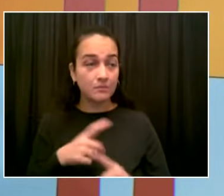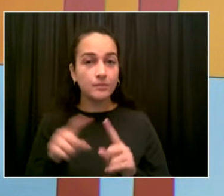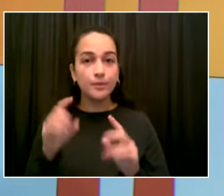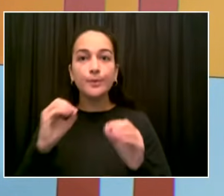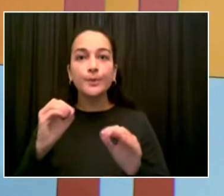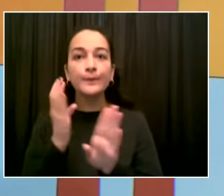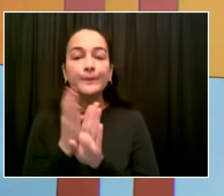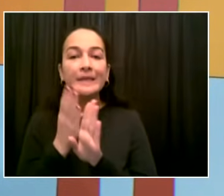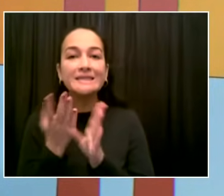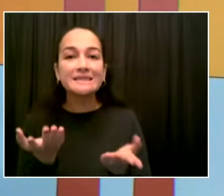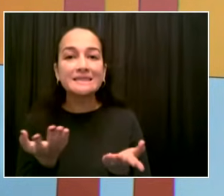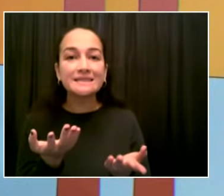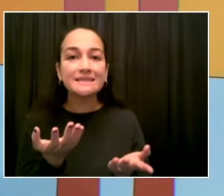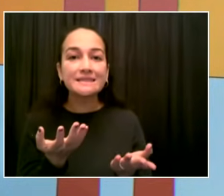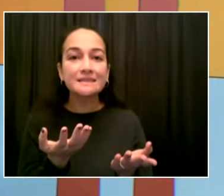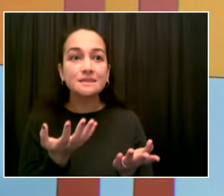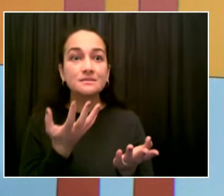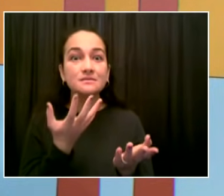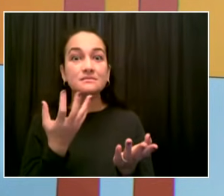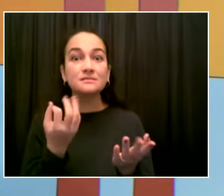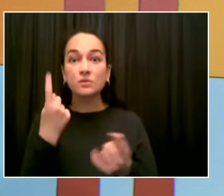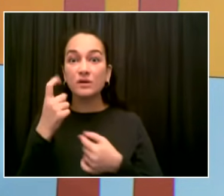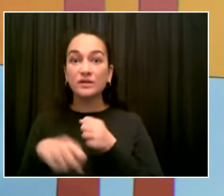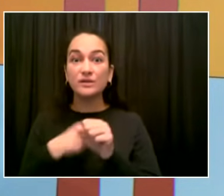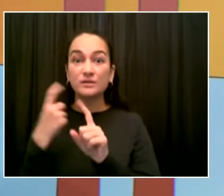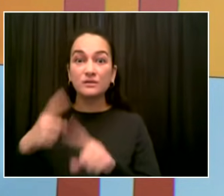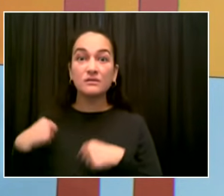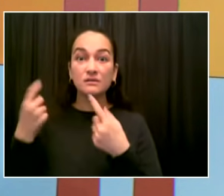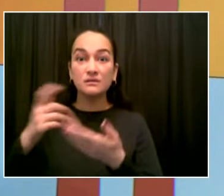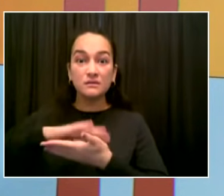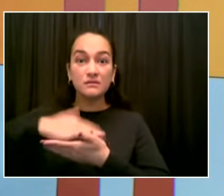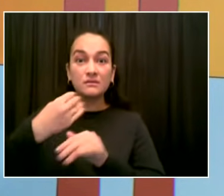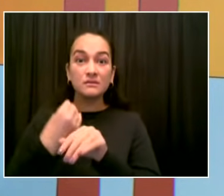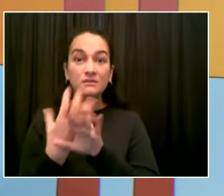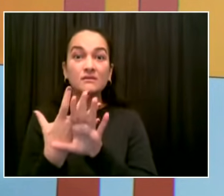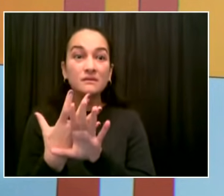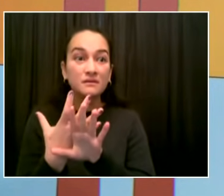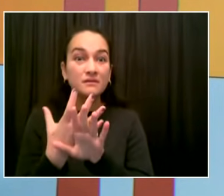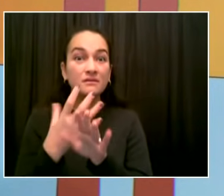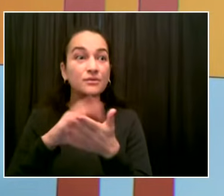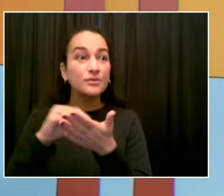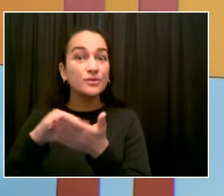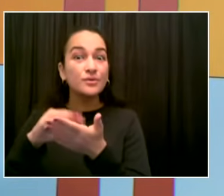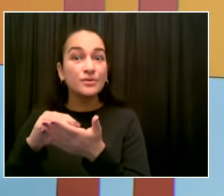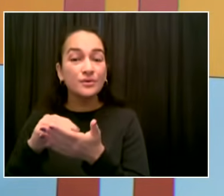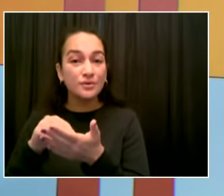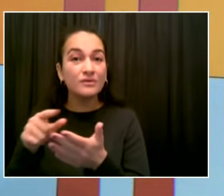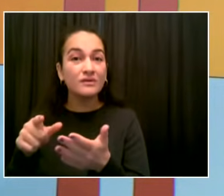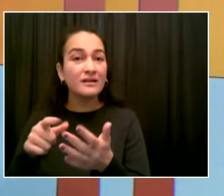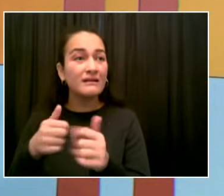MANY OF THEIR ESSENTIAL SUPPRTO WEREN'T PROVIDED. SOI JUST WANTED TO GET A BETTER